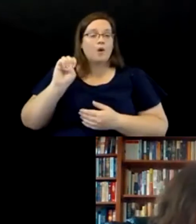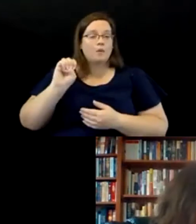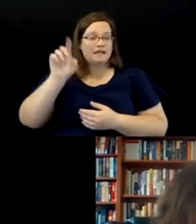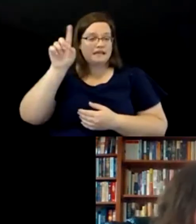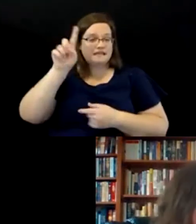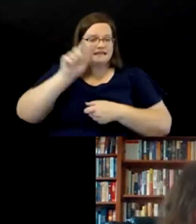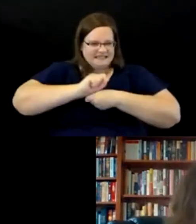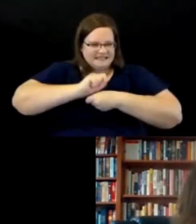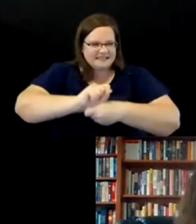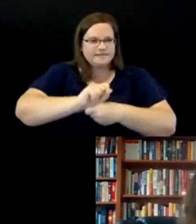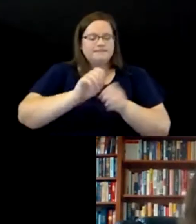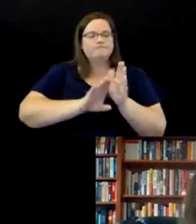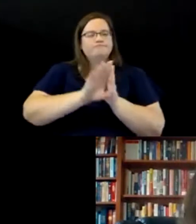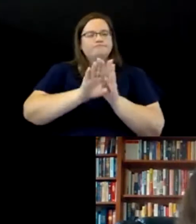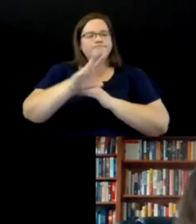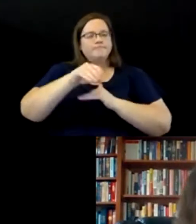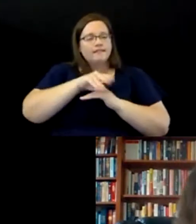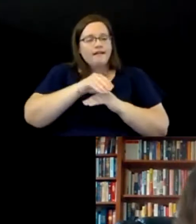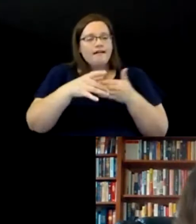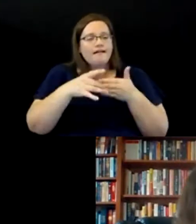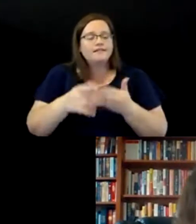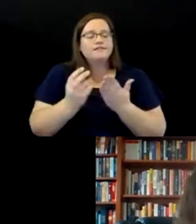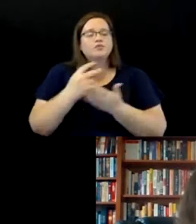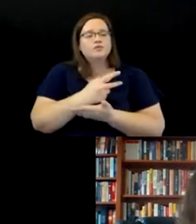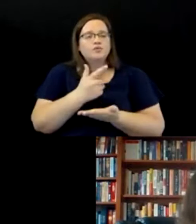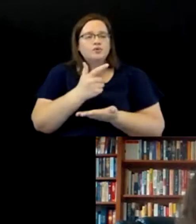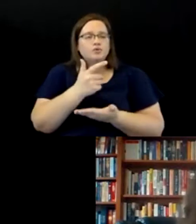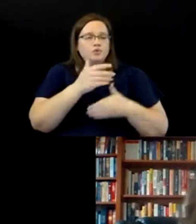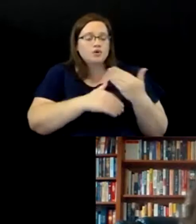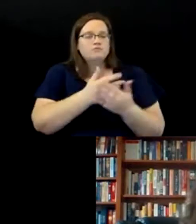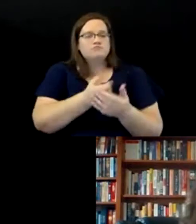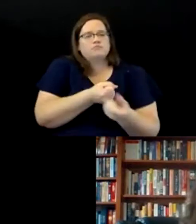develop guidance and a review process to support school districts in using